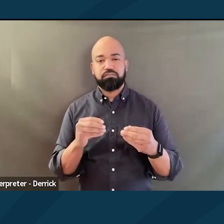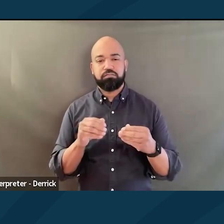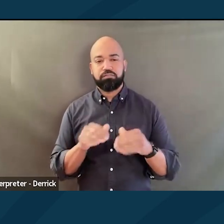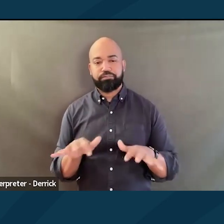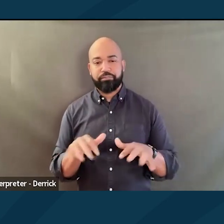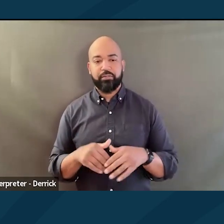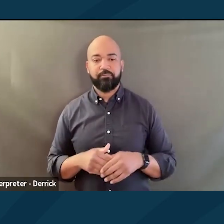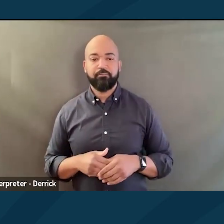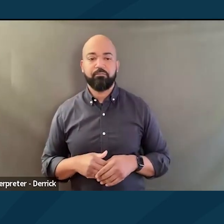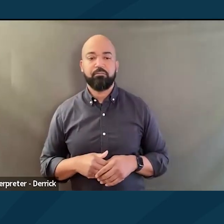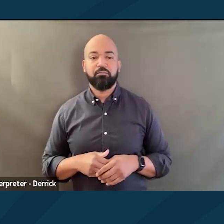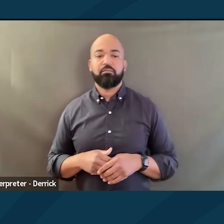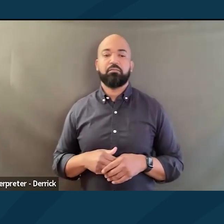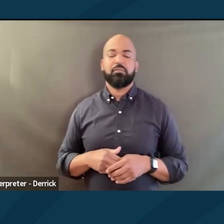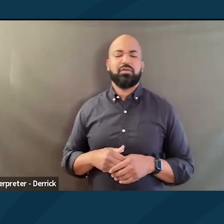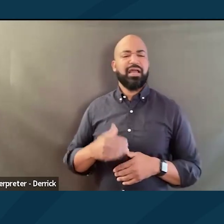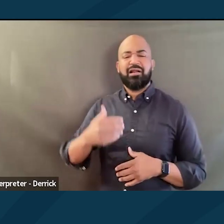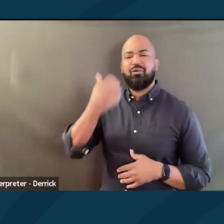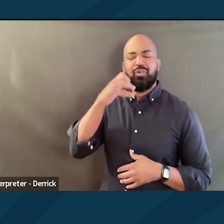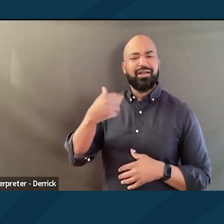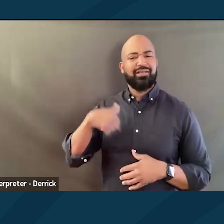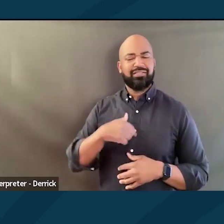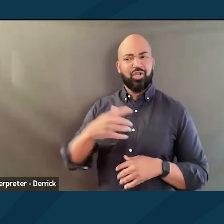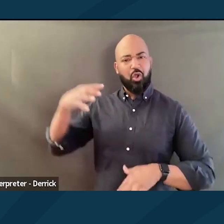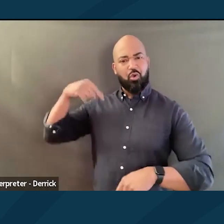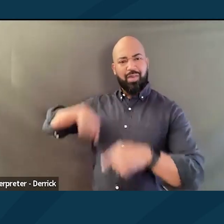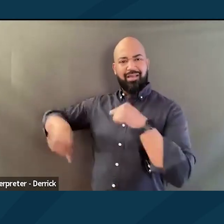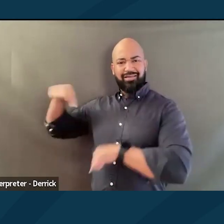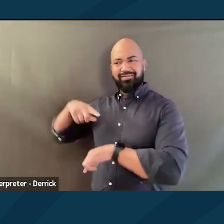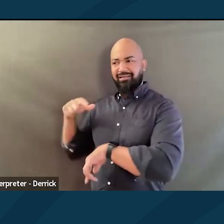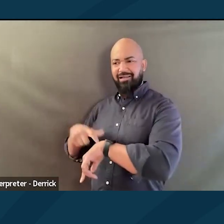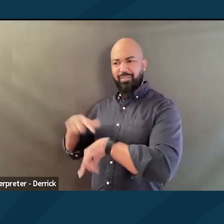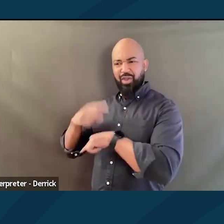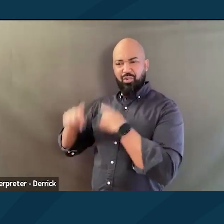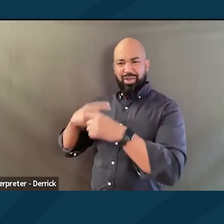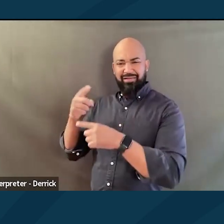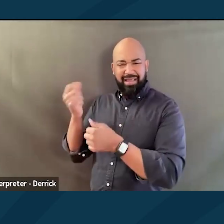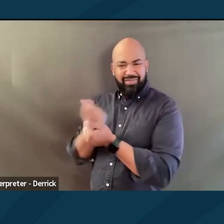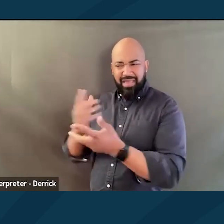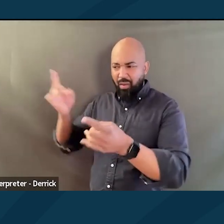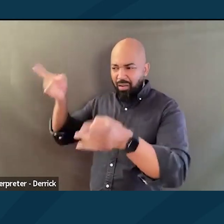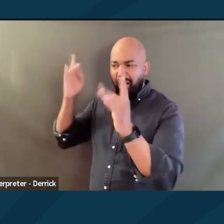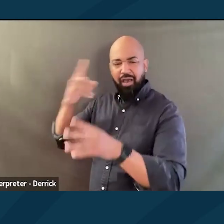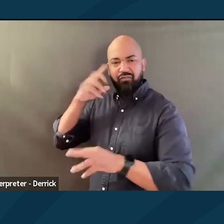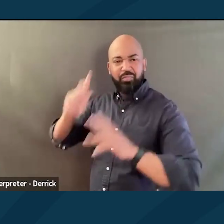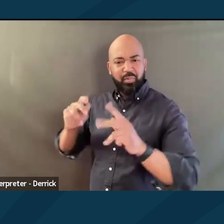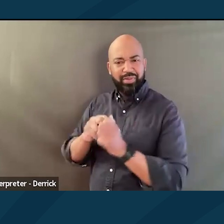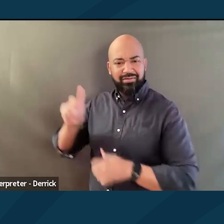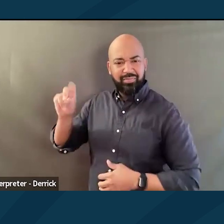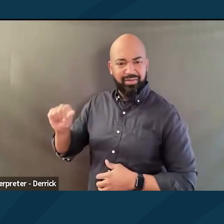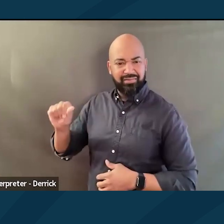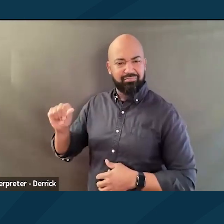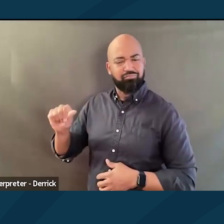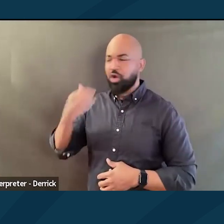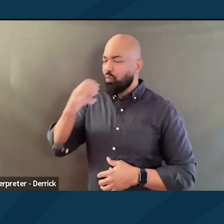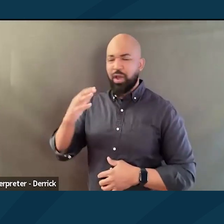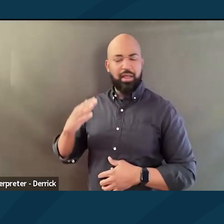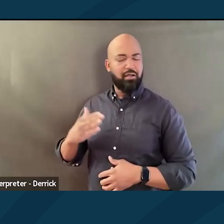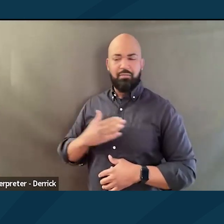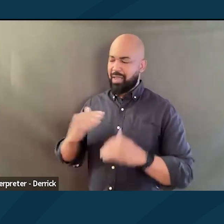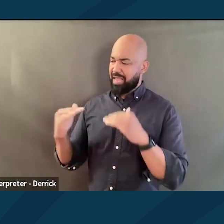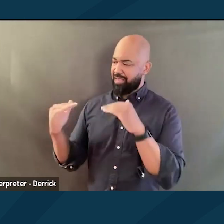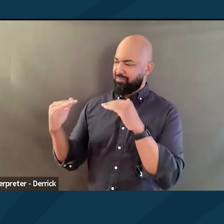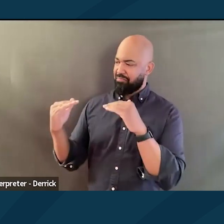go back into the Dark Ages again. And I don't want my peers to have to do that.